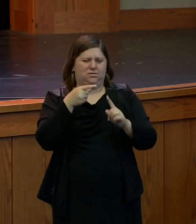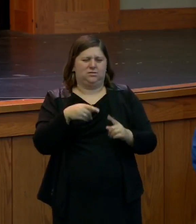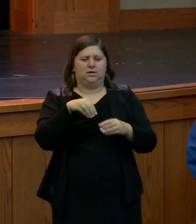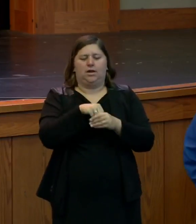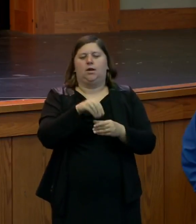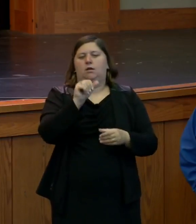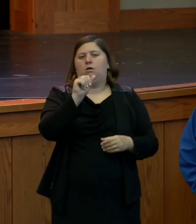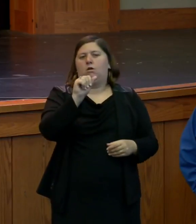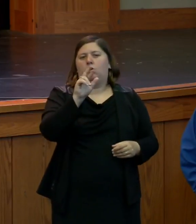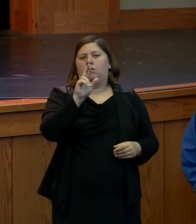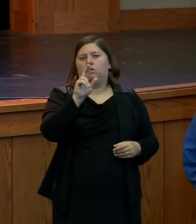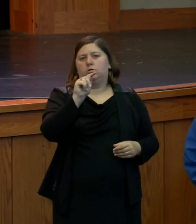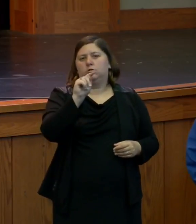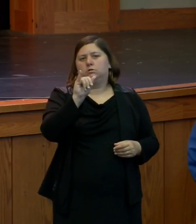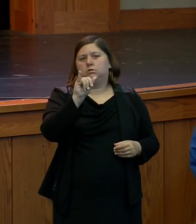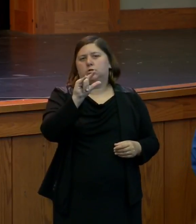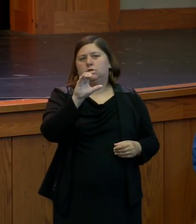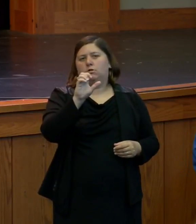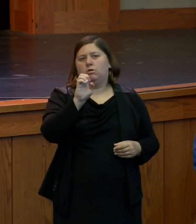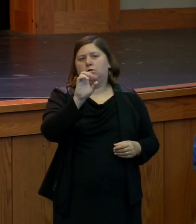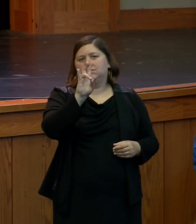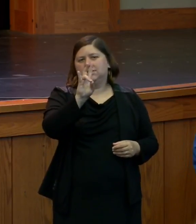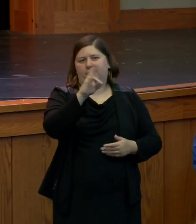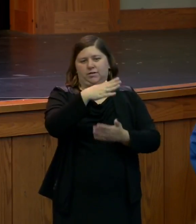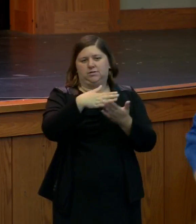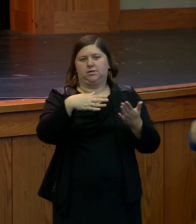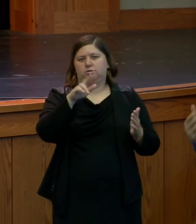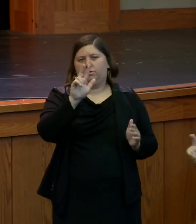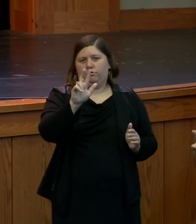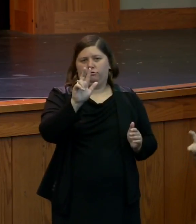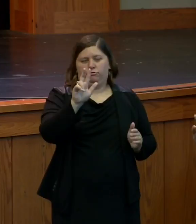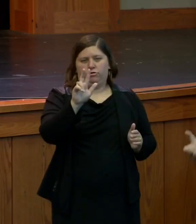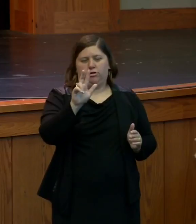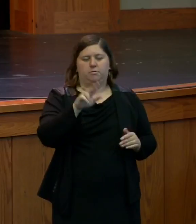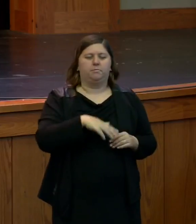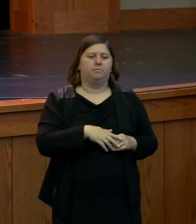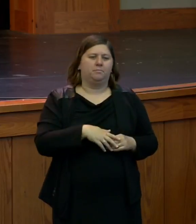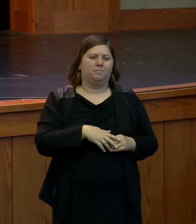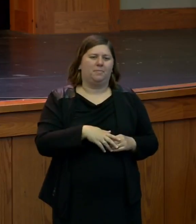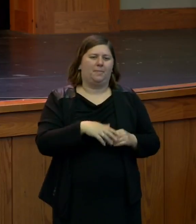7 SECTION 3 I WANT TO TALK ABOUT THE AMENDMENTS PROCESS.